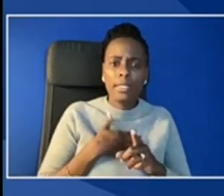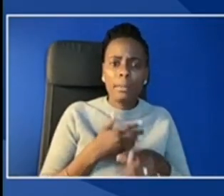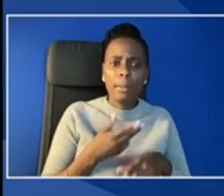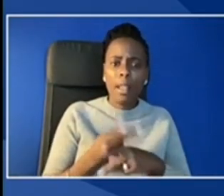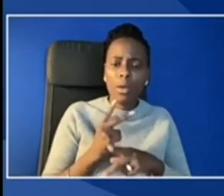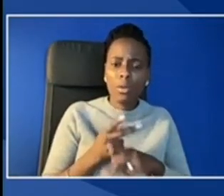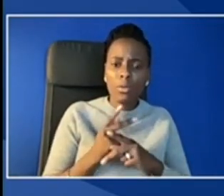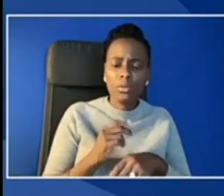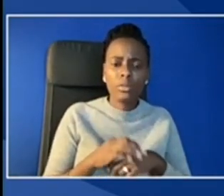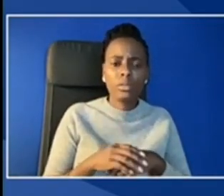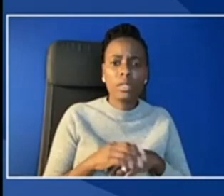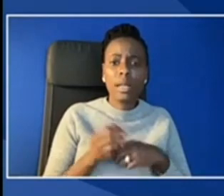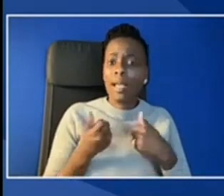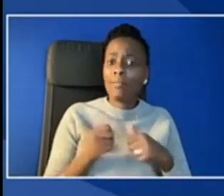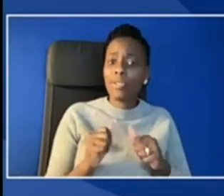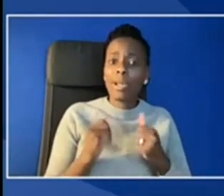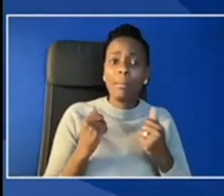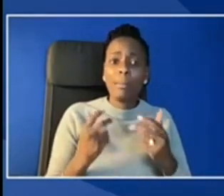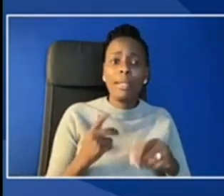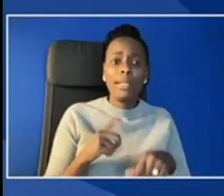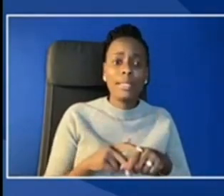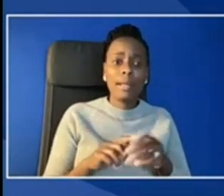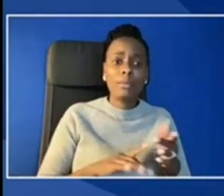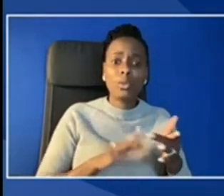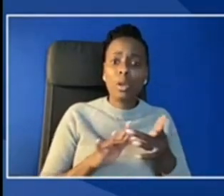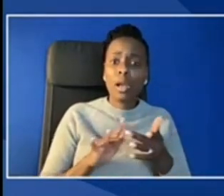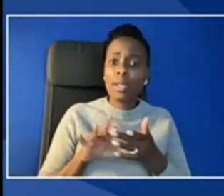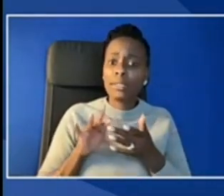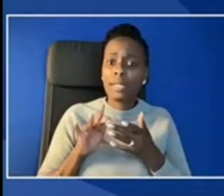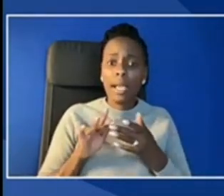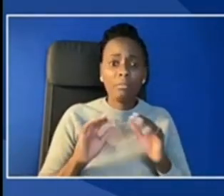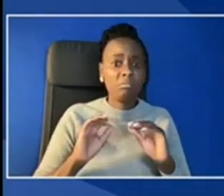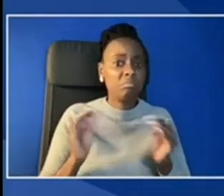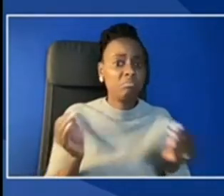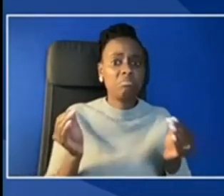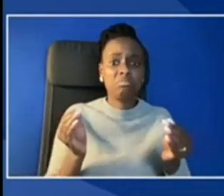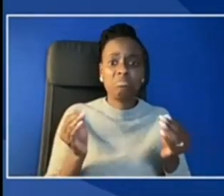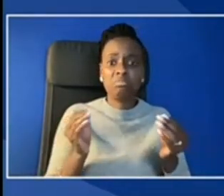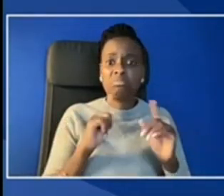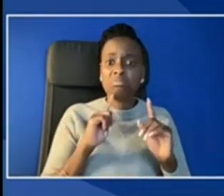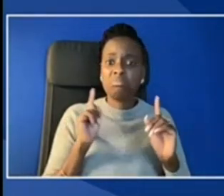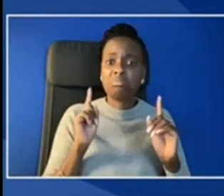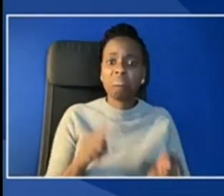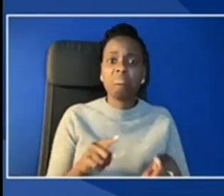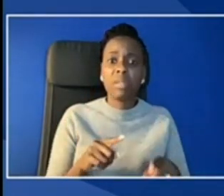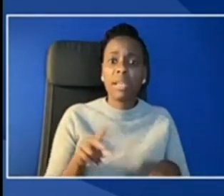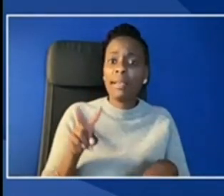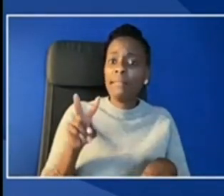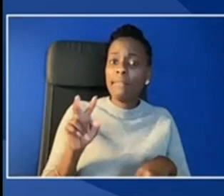I have tried multiple times to contact MOHELA with no success. Even the VA has not been able to help me